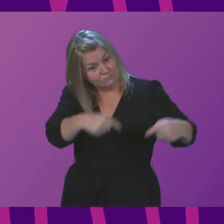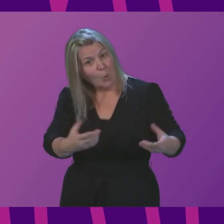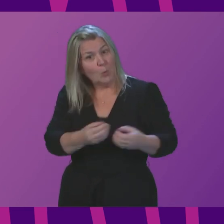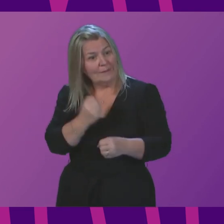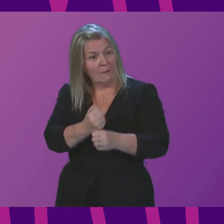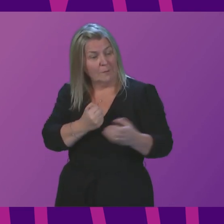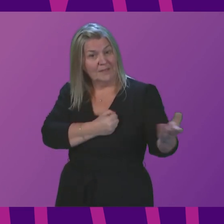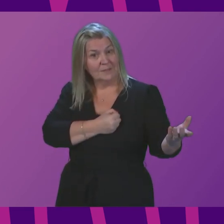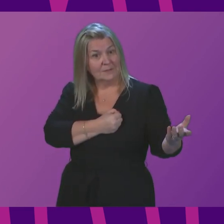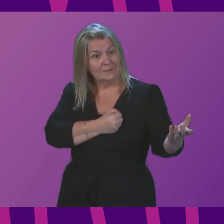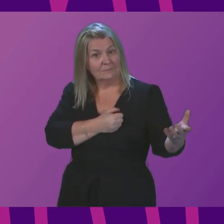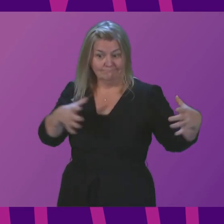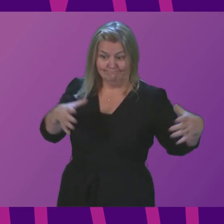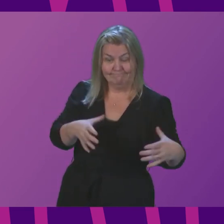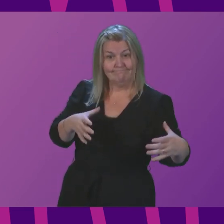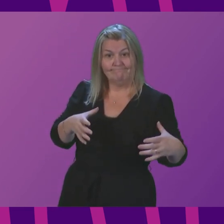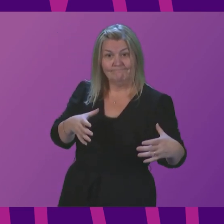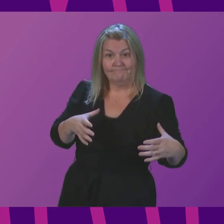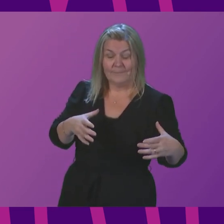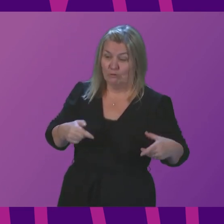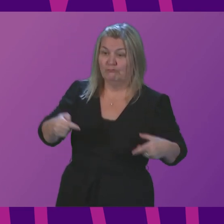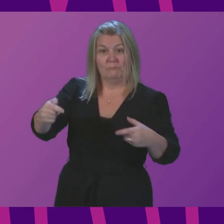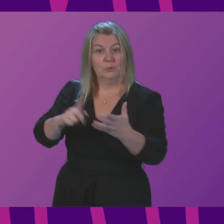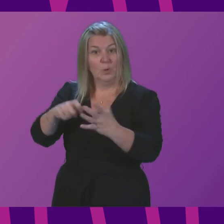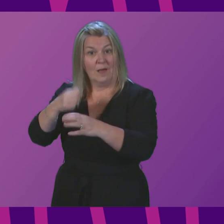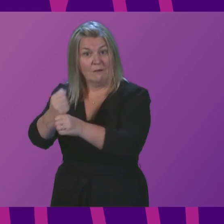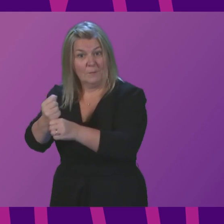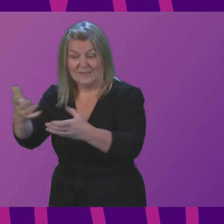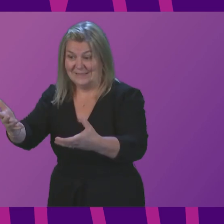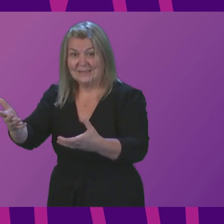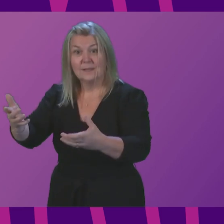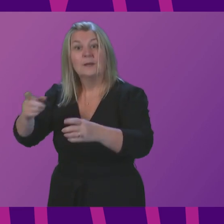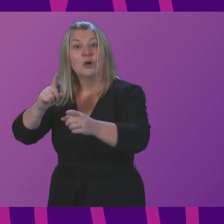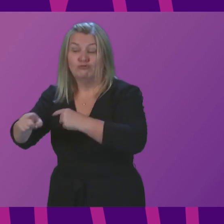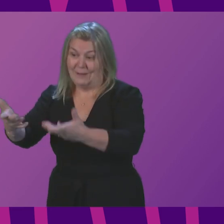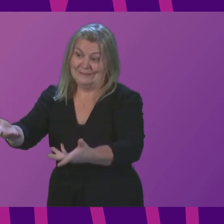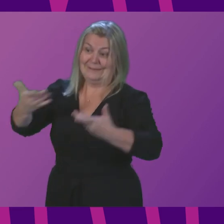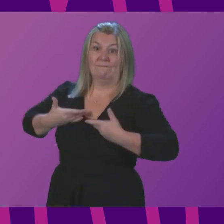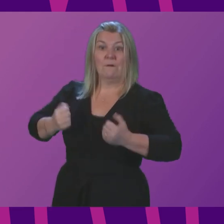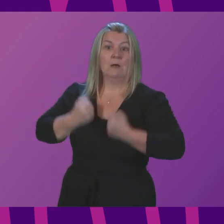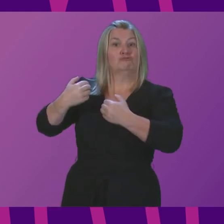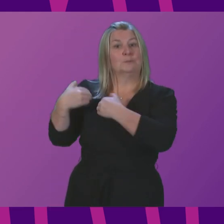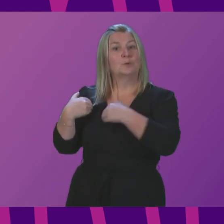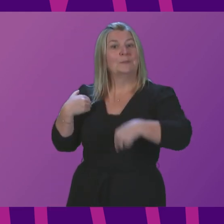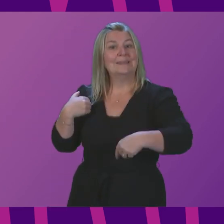be better to take those powers and responsibilities into the hands of the Scottish Parliament, so that we can tackle some of the root causes, instead of constantly having to provide a